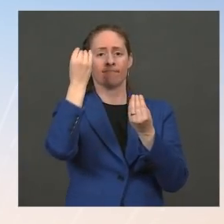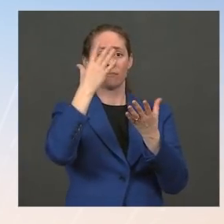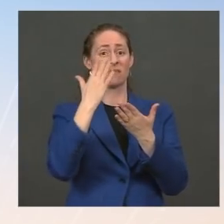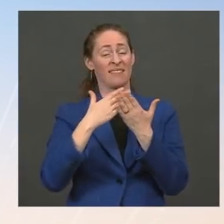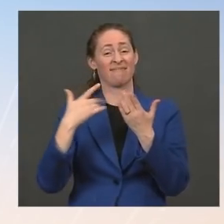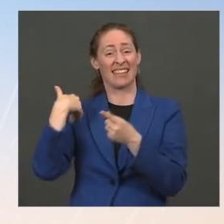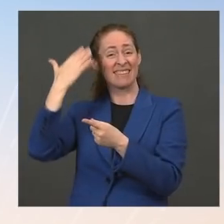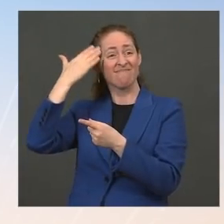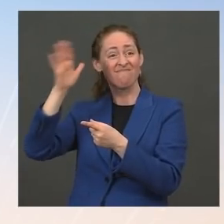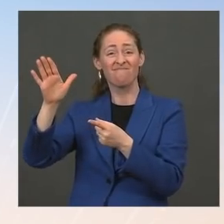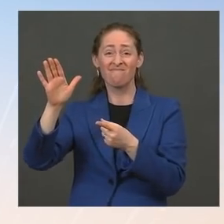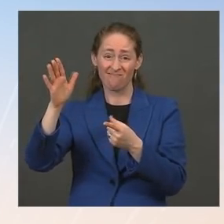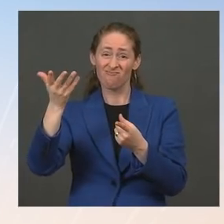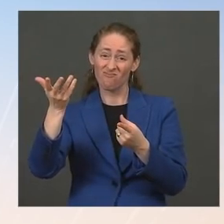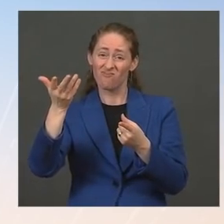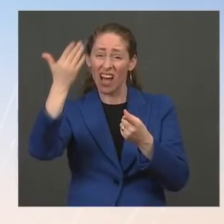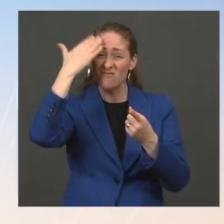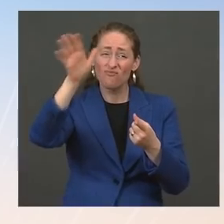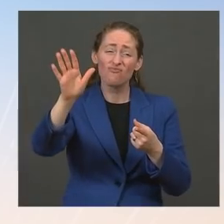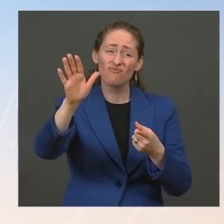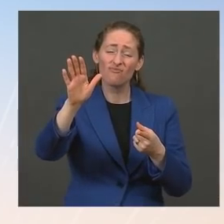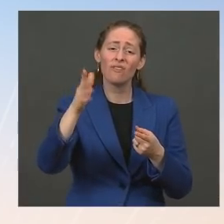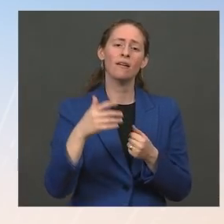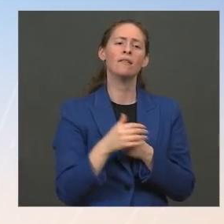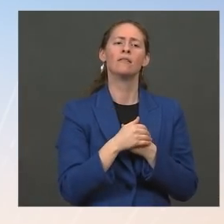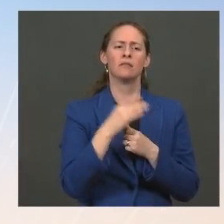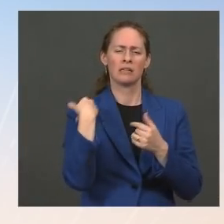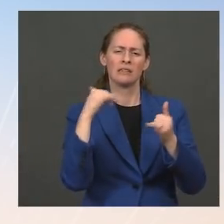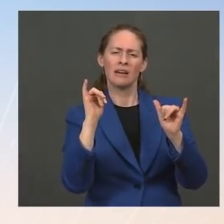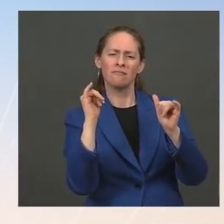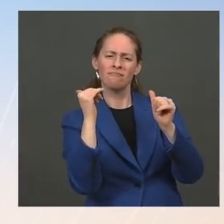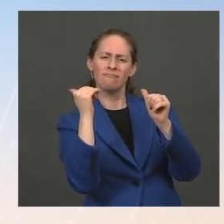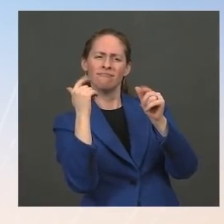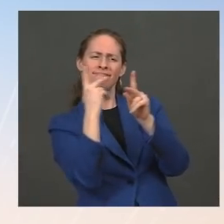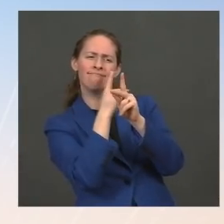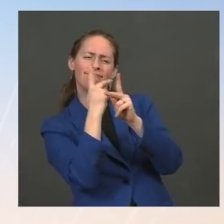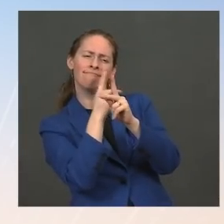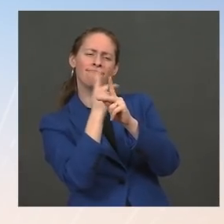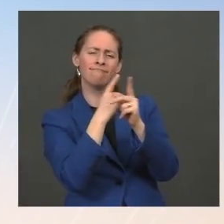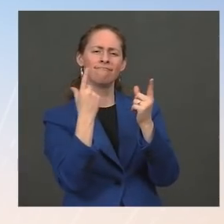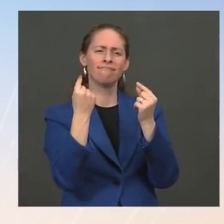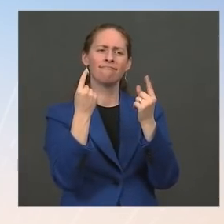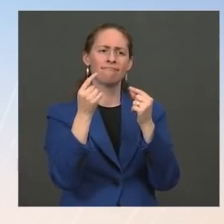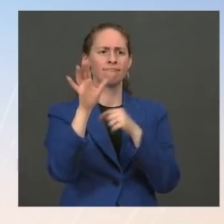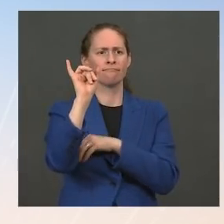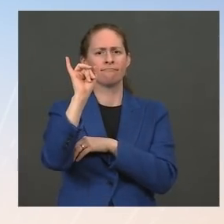But what any American can do who's planning on traveling or thinking about traveling is ensure they're vaccinated,